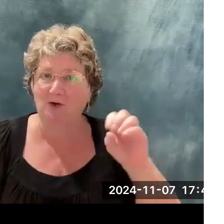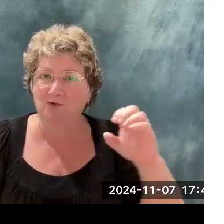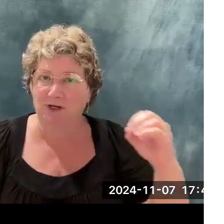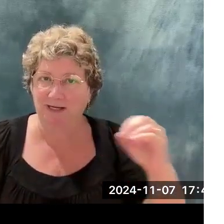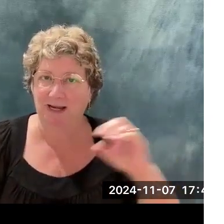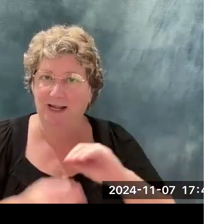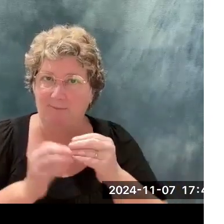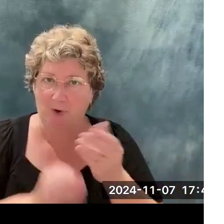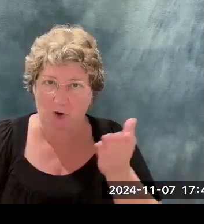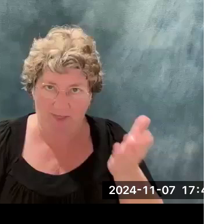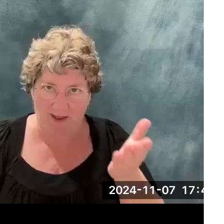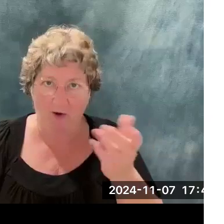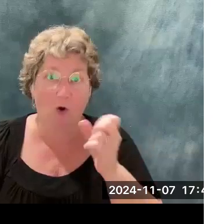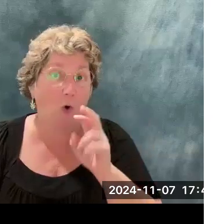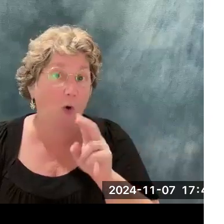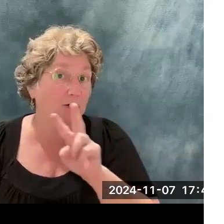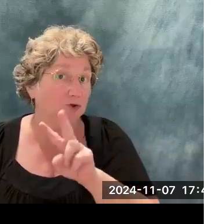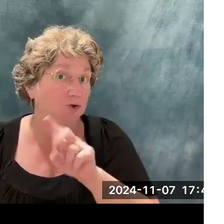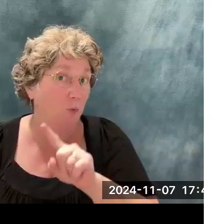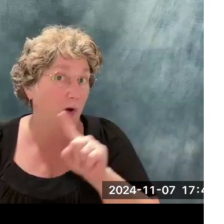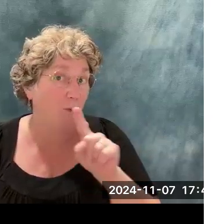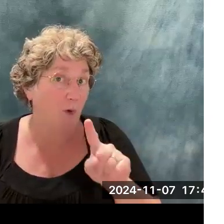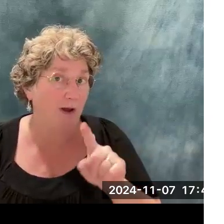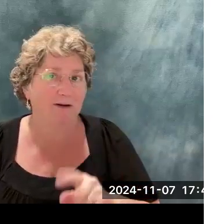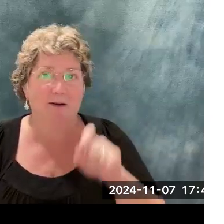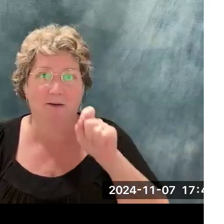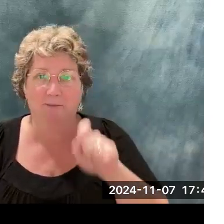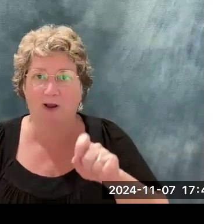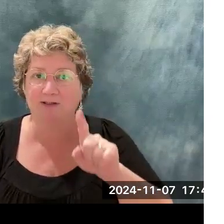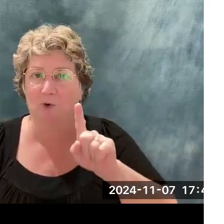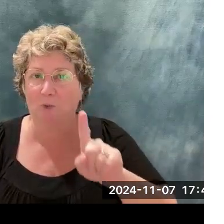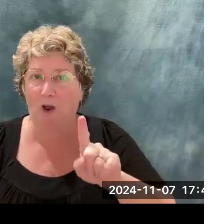by calling 2-1-1, pressing 1 for crisis and 2 for adult.